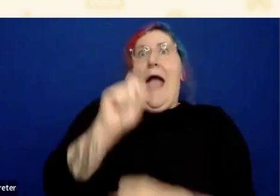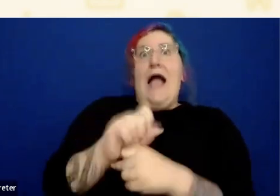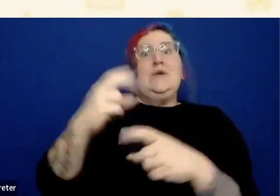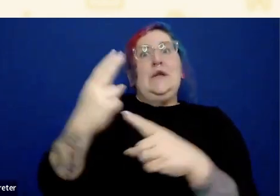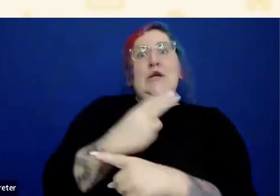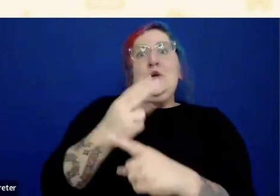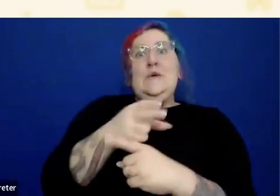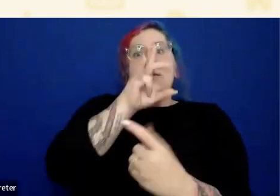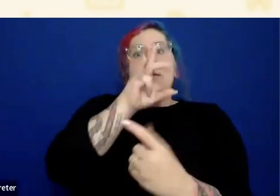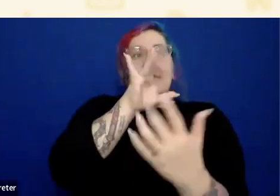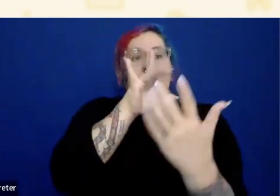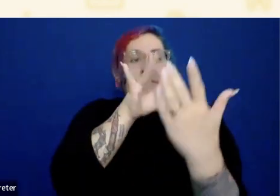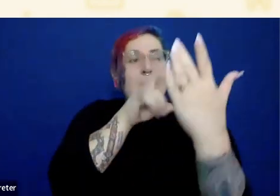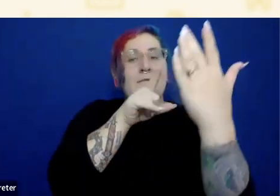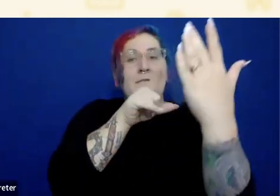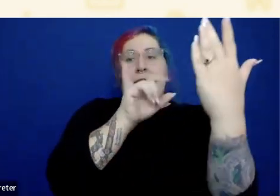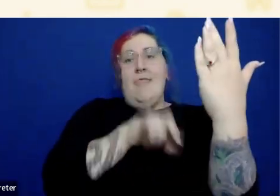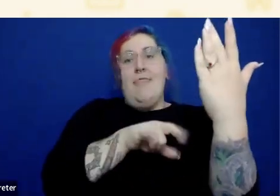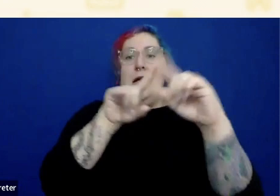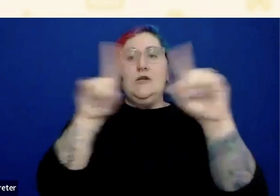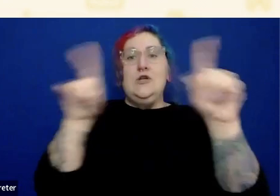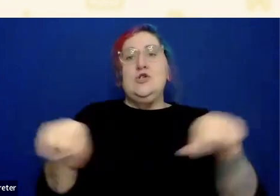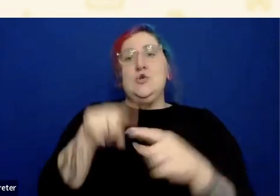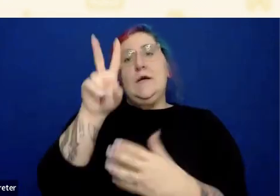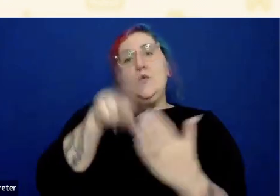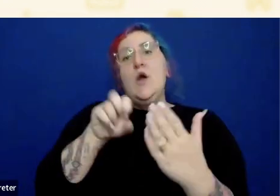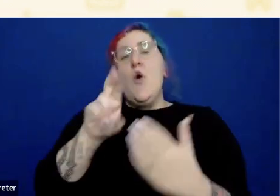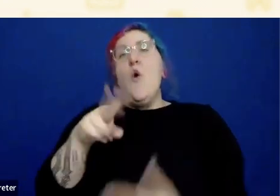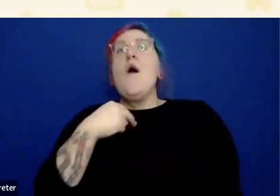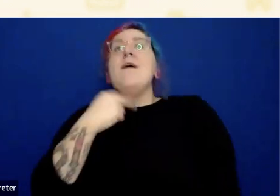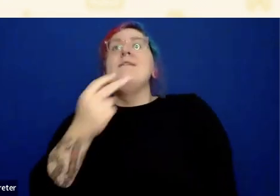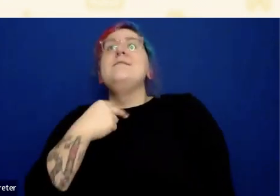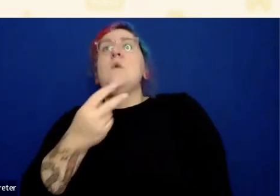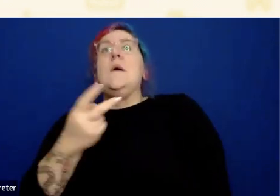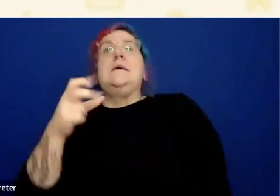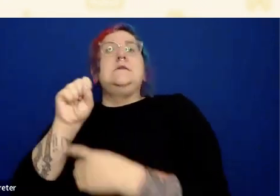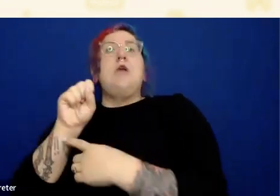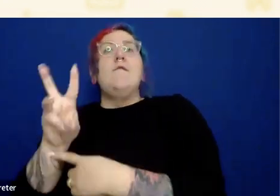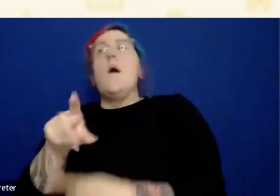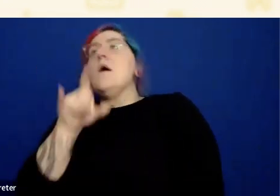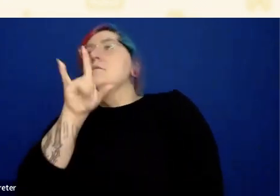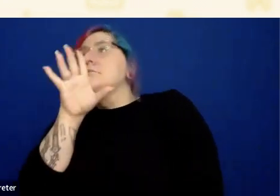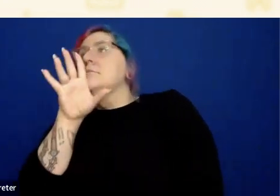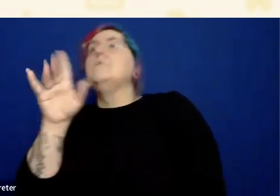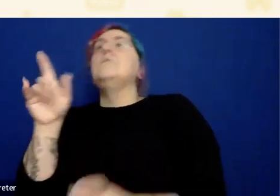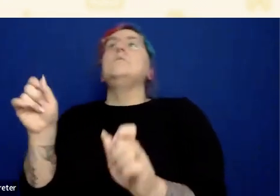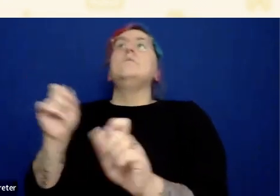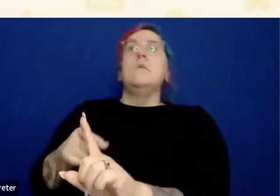or using voice-recognition software all the time, or enlarges the screen. It's a totally different thing.